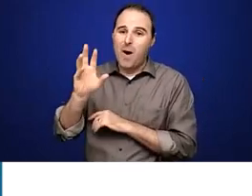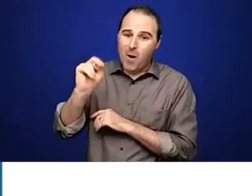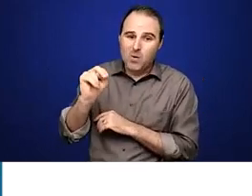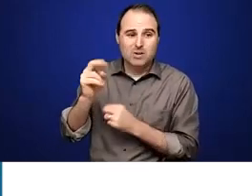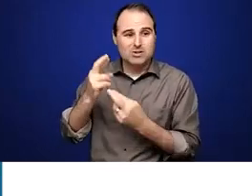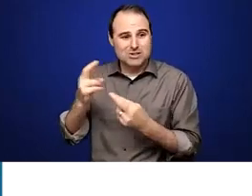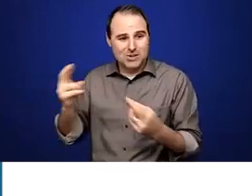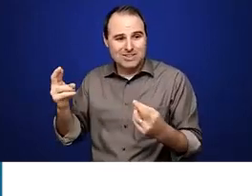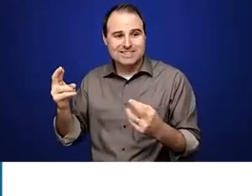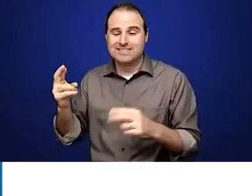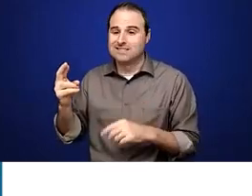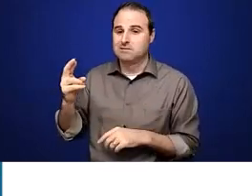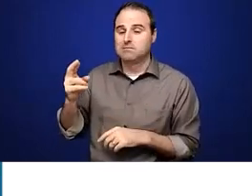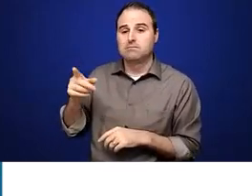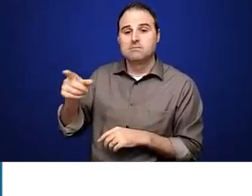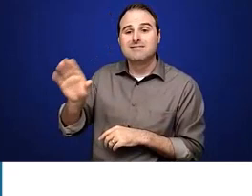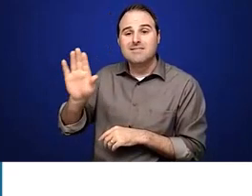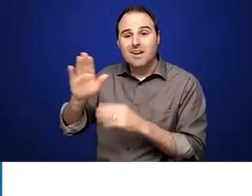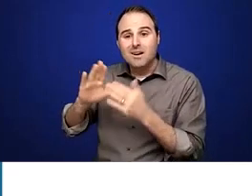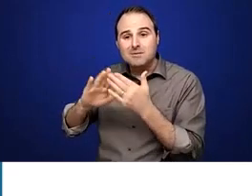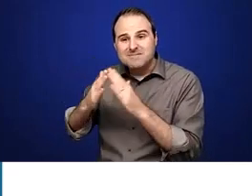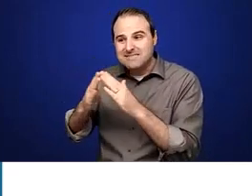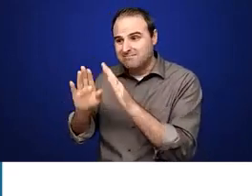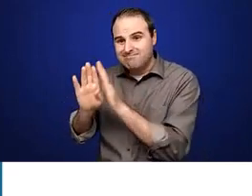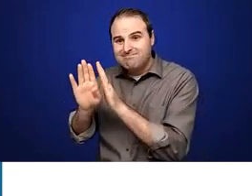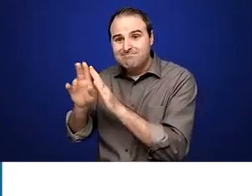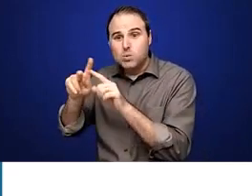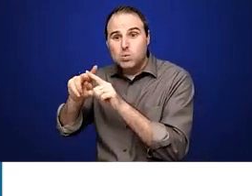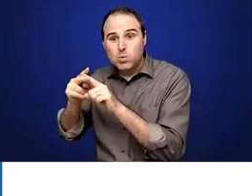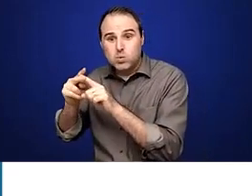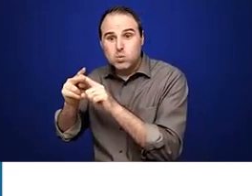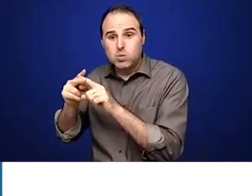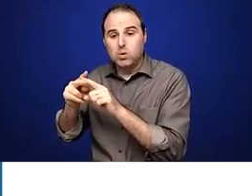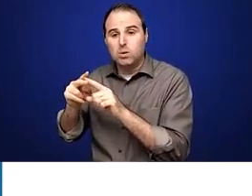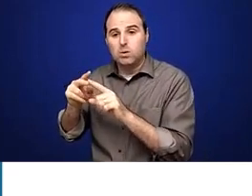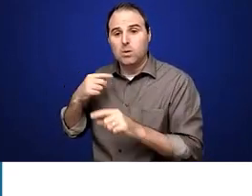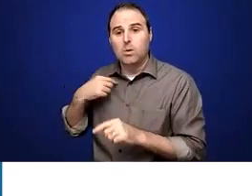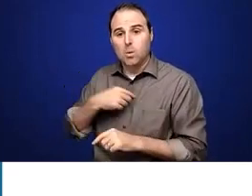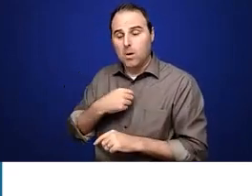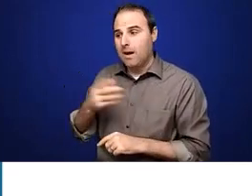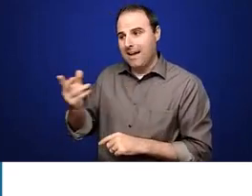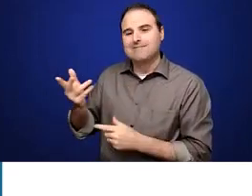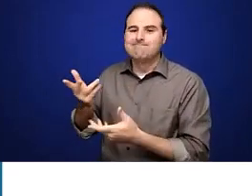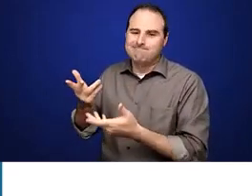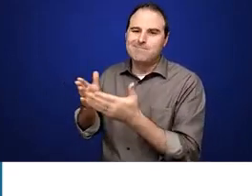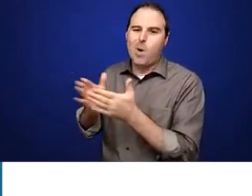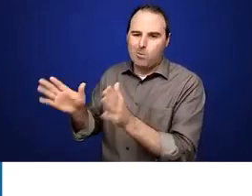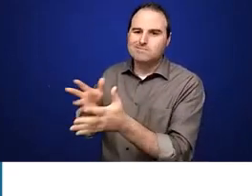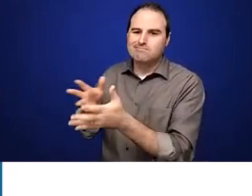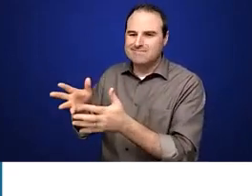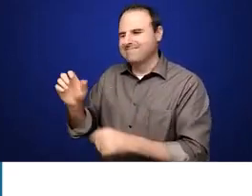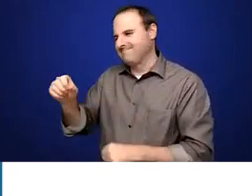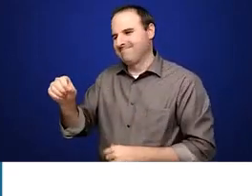And we had frank conversations where we acknowledge that, yes, research is very slow, so feel free to go ahead and develop whatever